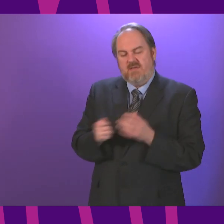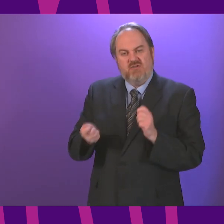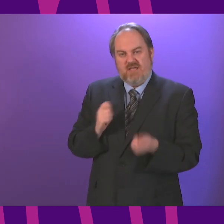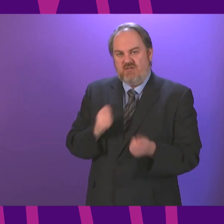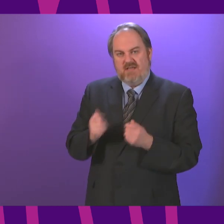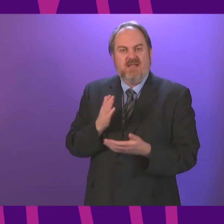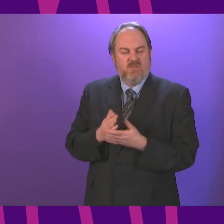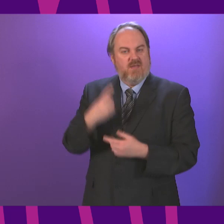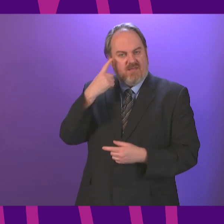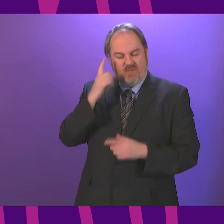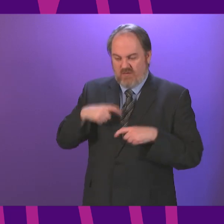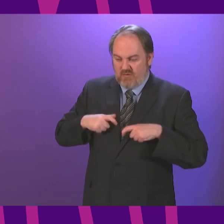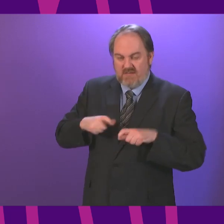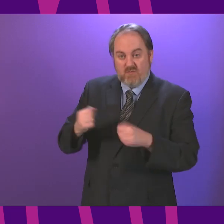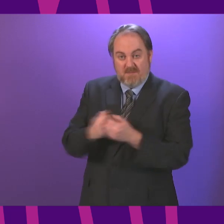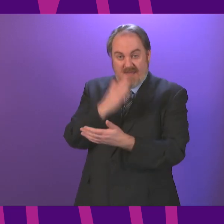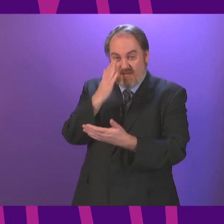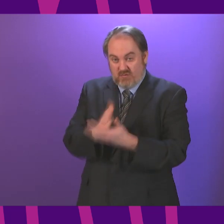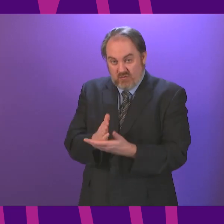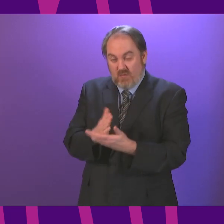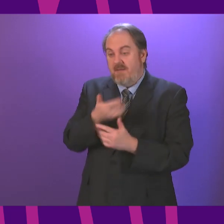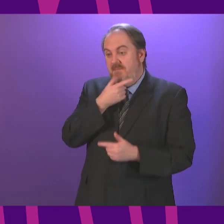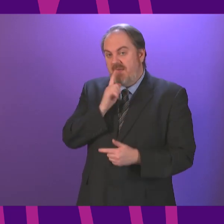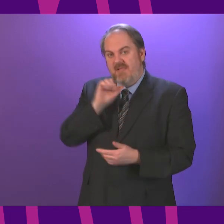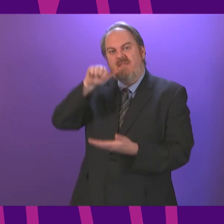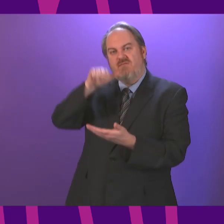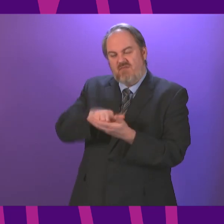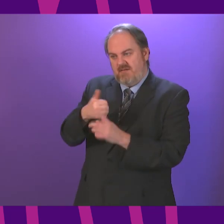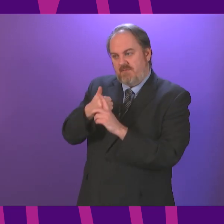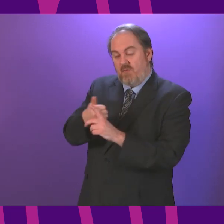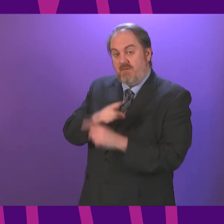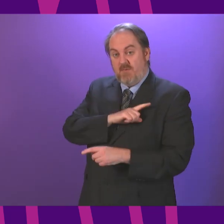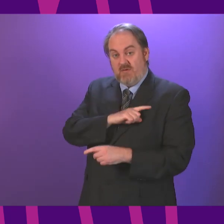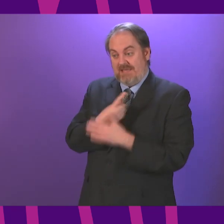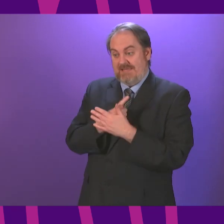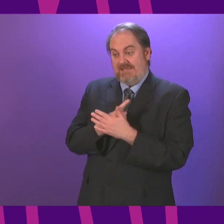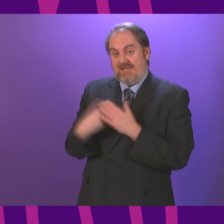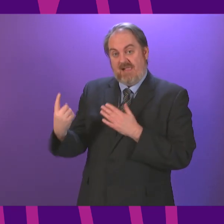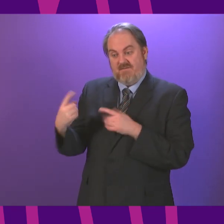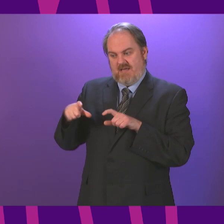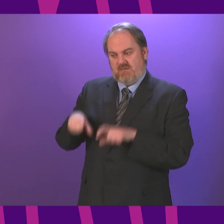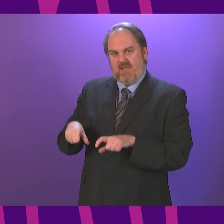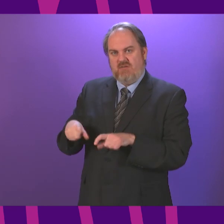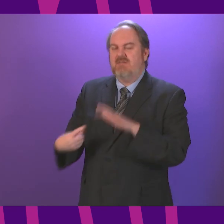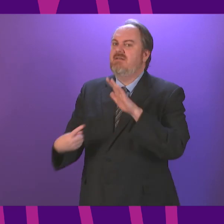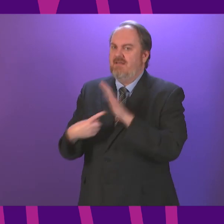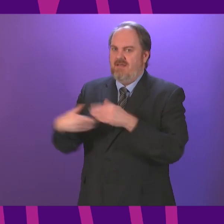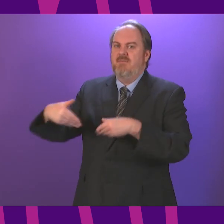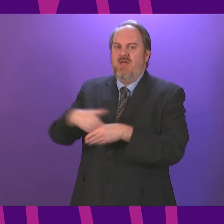necessary to ensure that people are getting the support that they need to self-isolate, because we know that self-isolation will continue to be a key part of our defence against Covid.